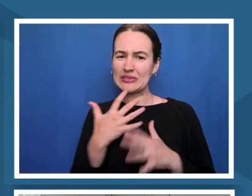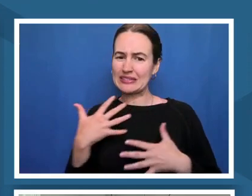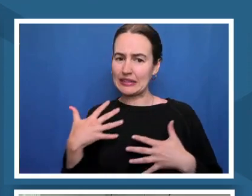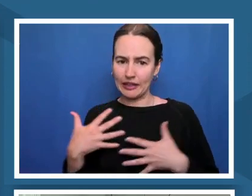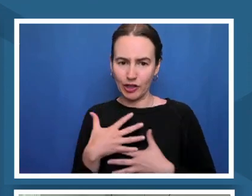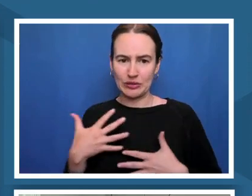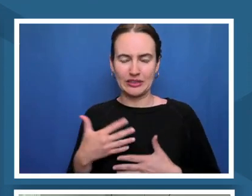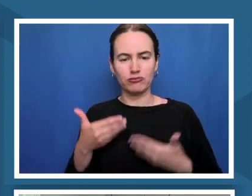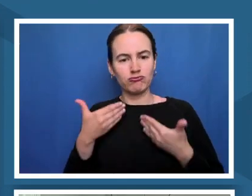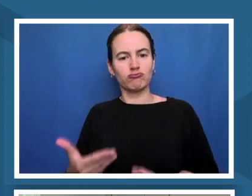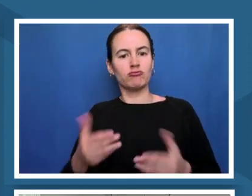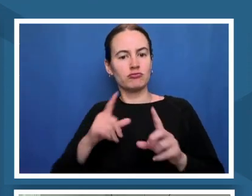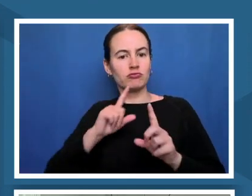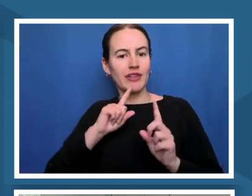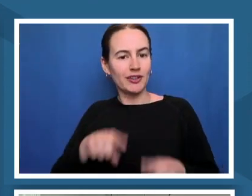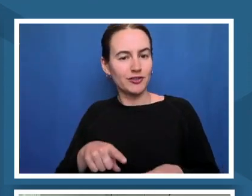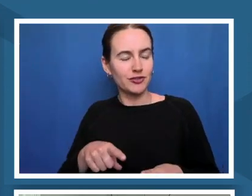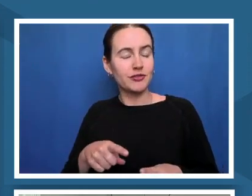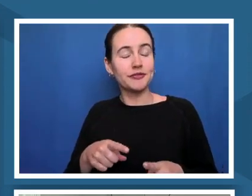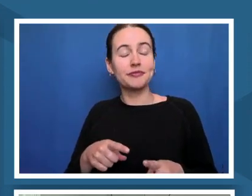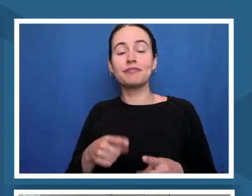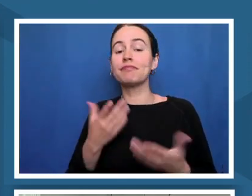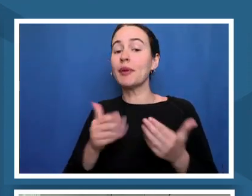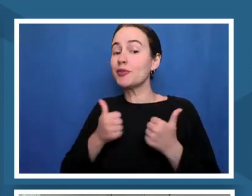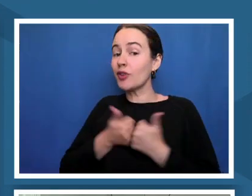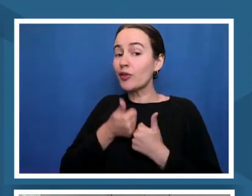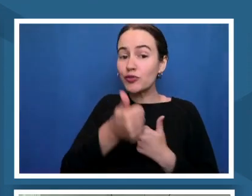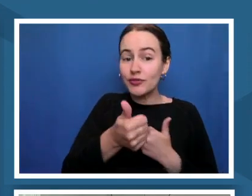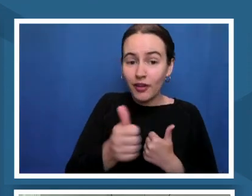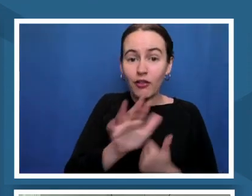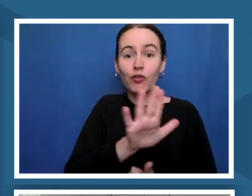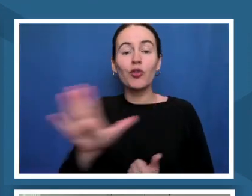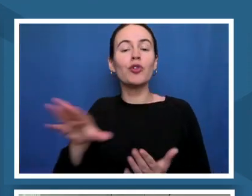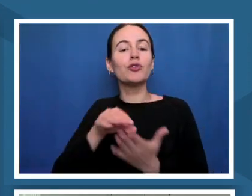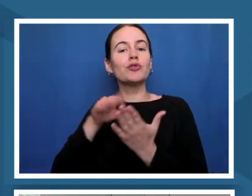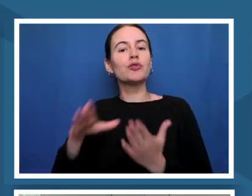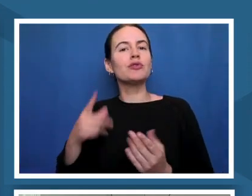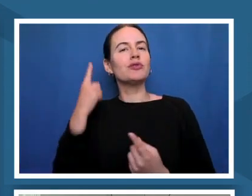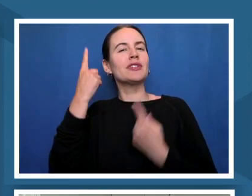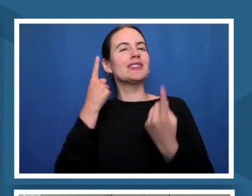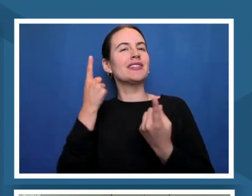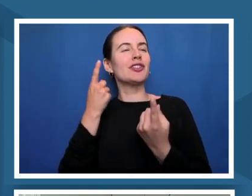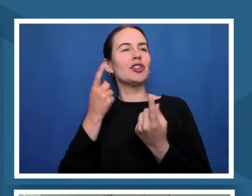you might challenge yourself or your students to consider how else you might